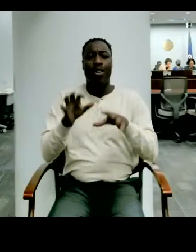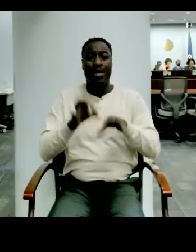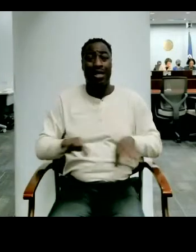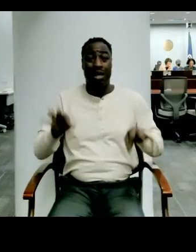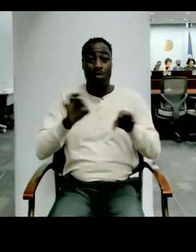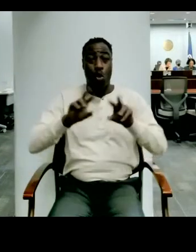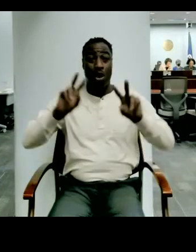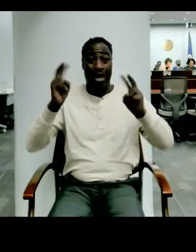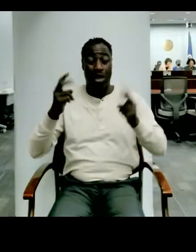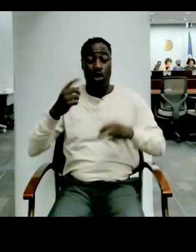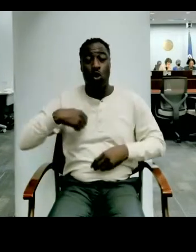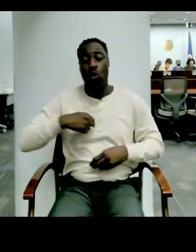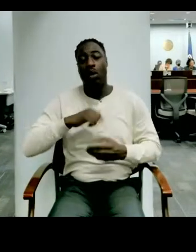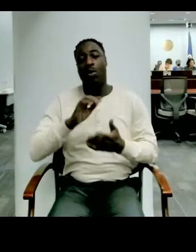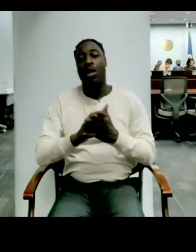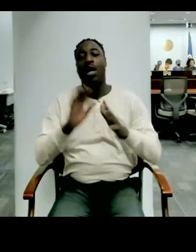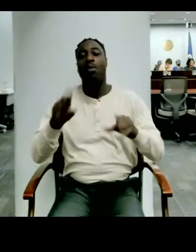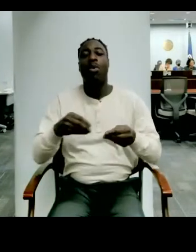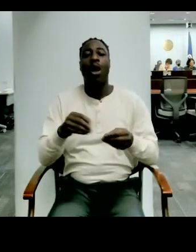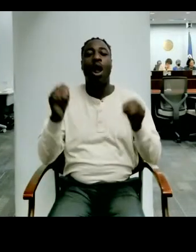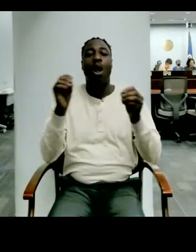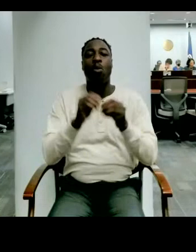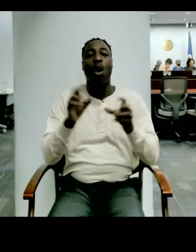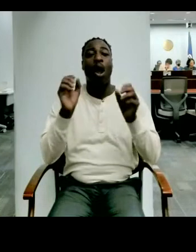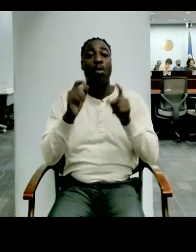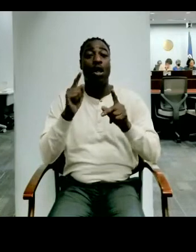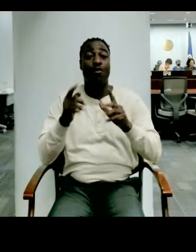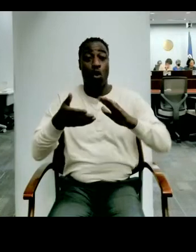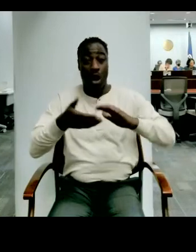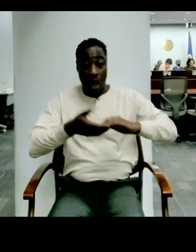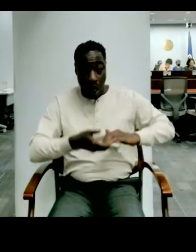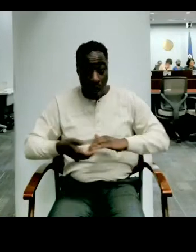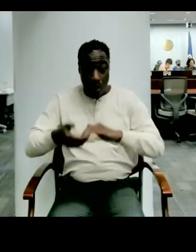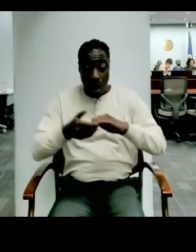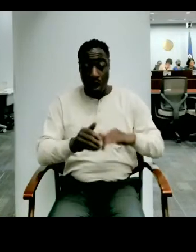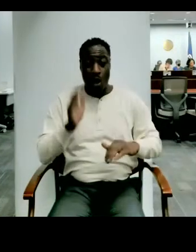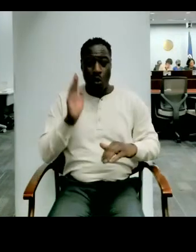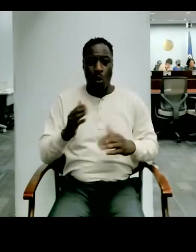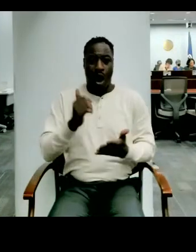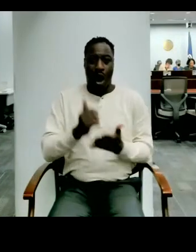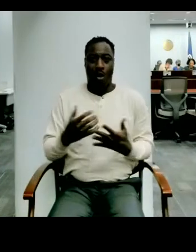We believe providing more opportunities for collaboration will strengthen your efforts.